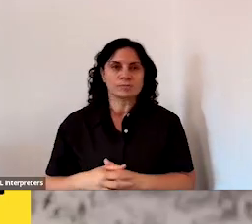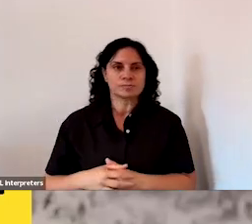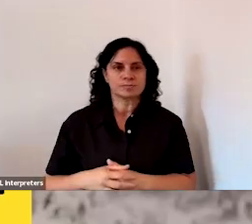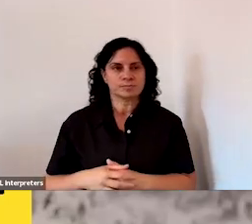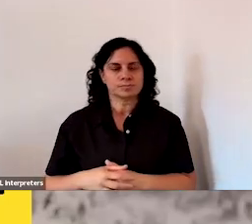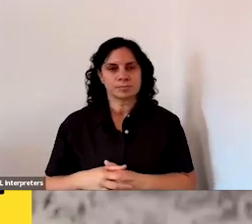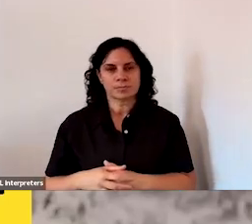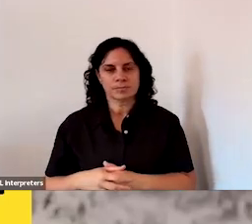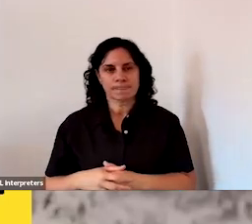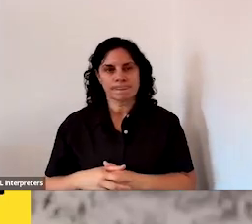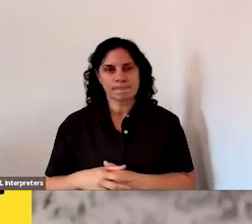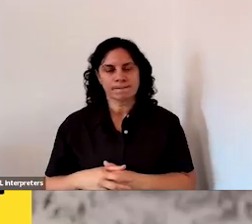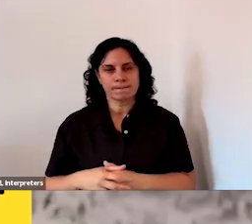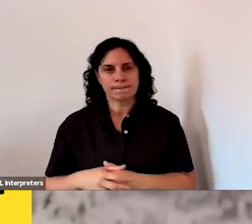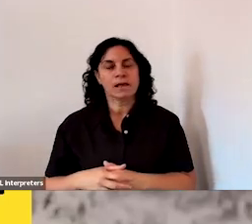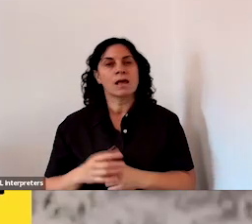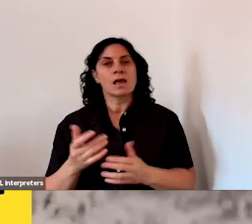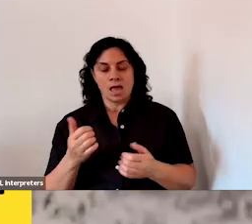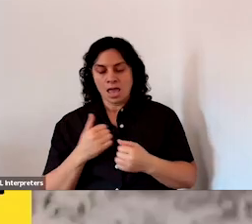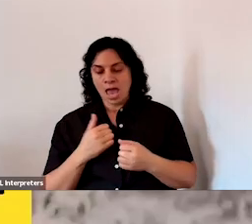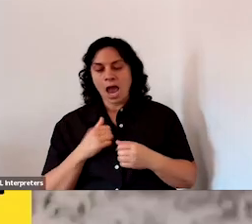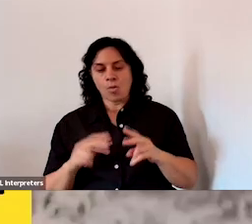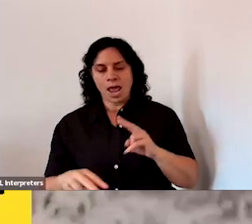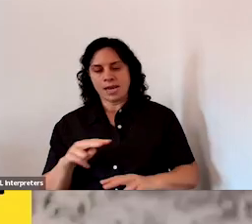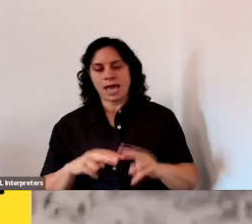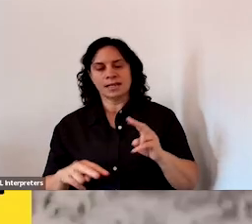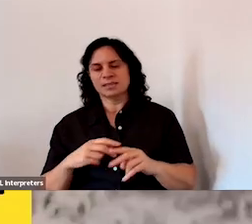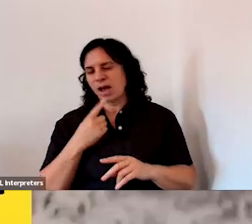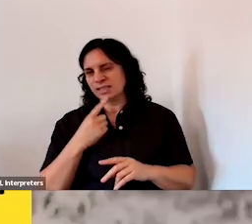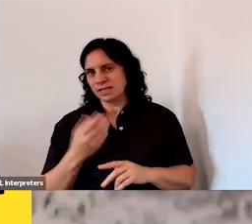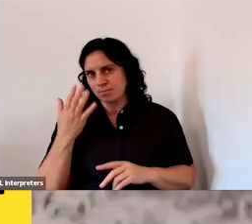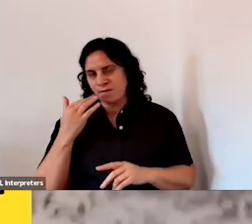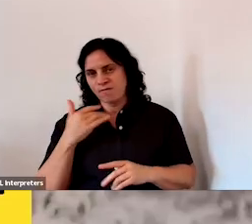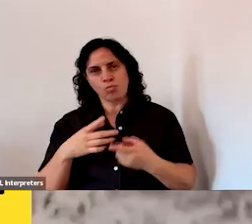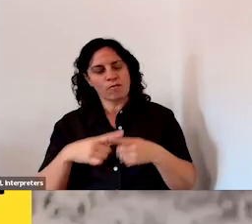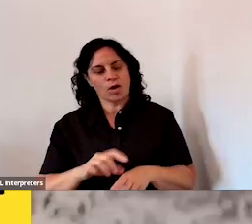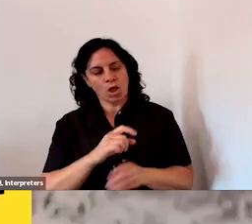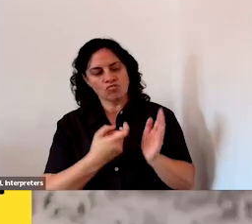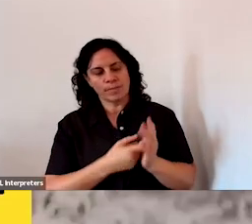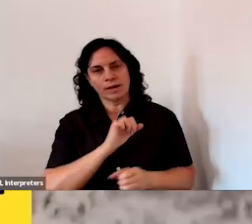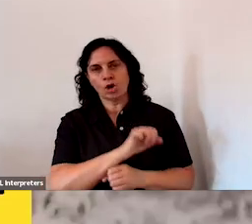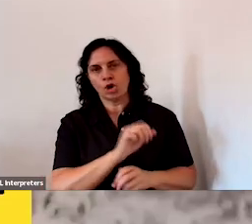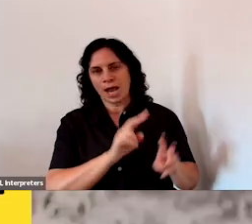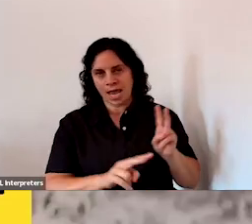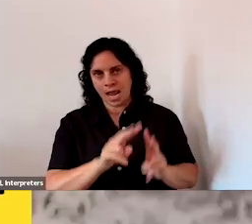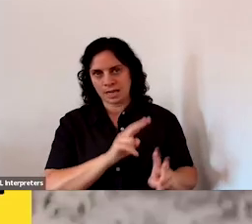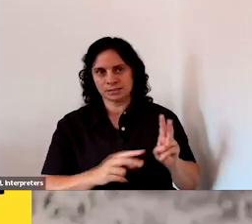Now, this analysis builds on what Rebecca presented earlier, and when we account for socio demographic factors